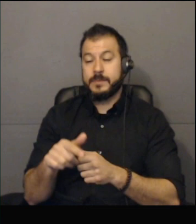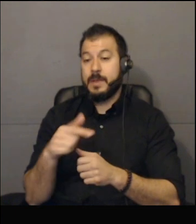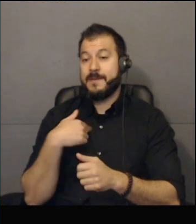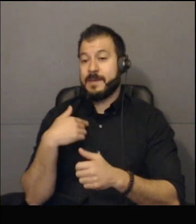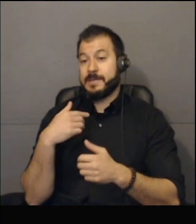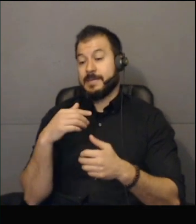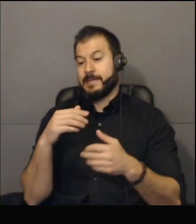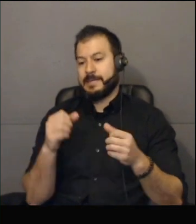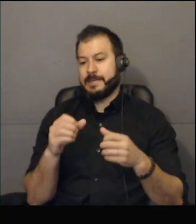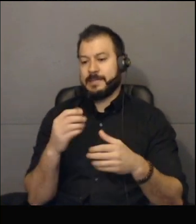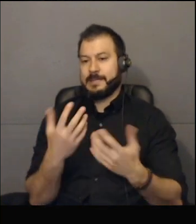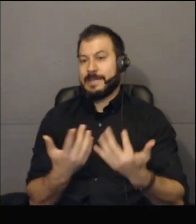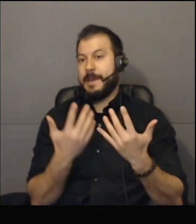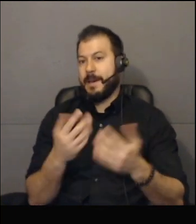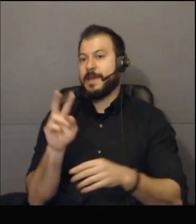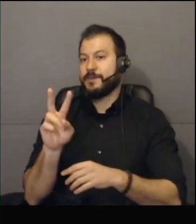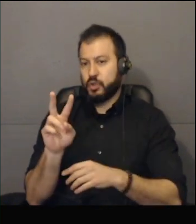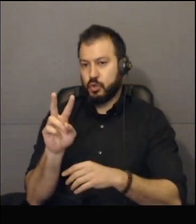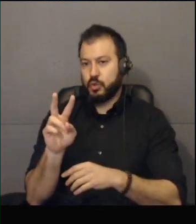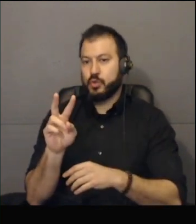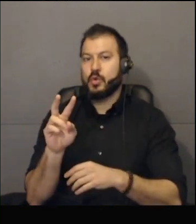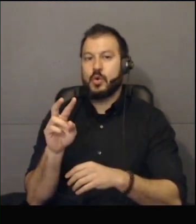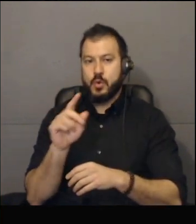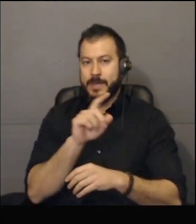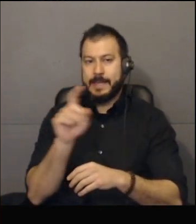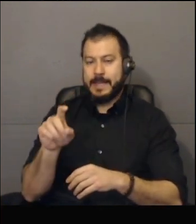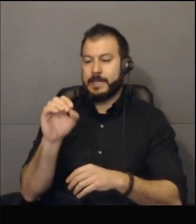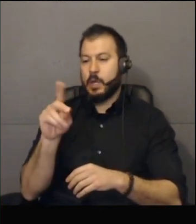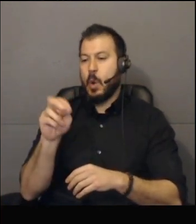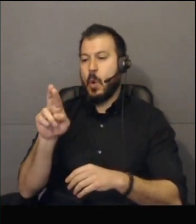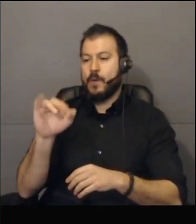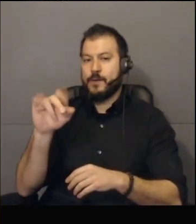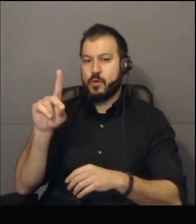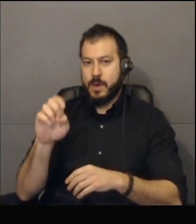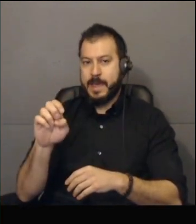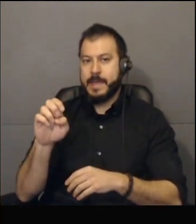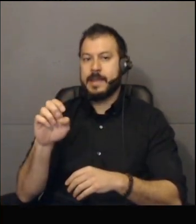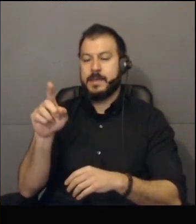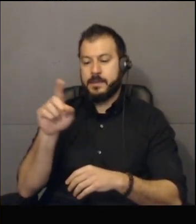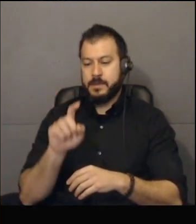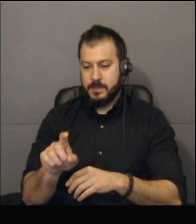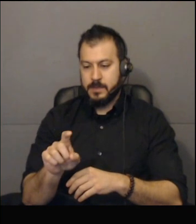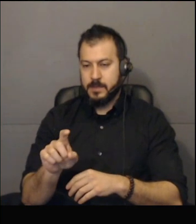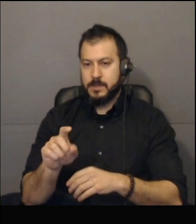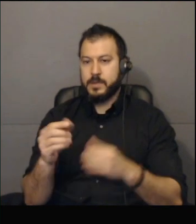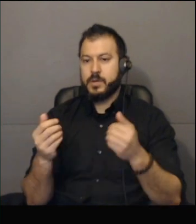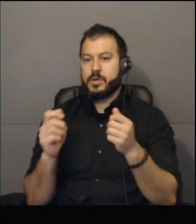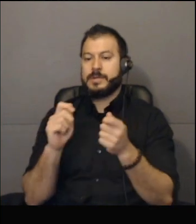So we'll we're gonna edit the overrides for West US. And we've got the new schedule override will choose the